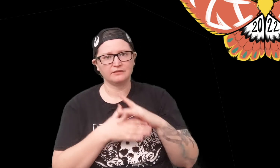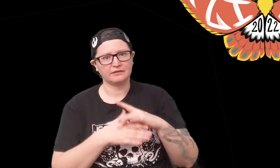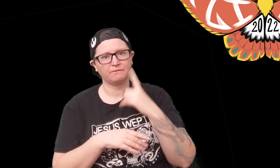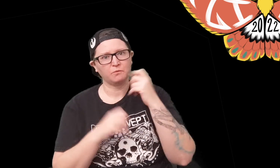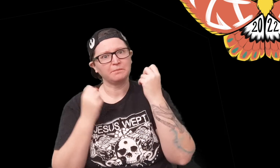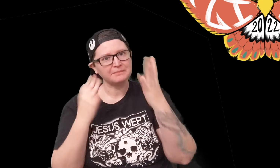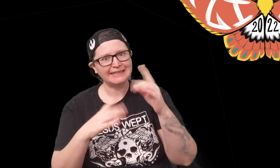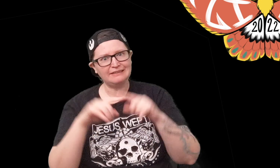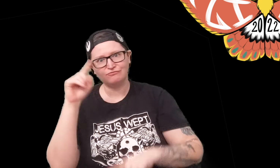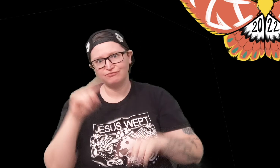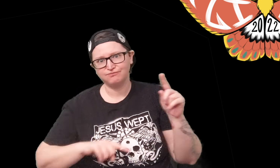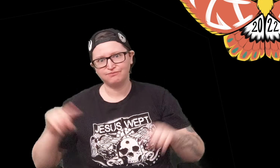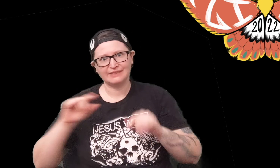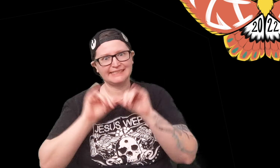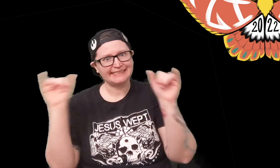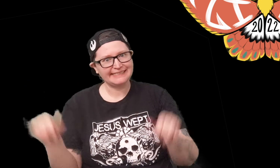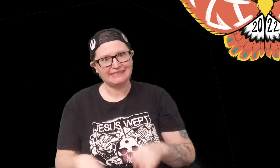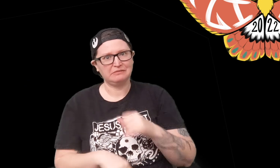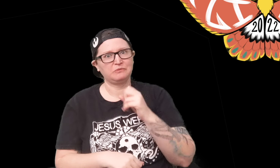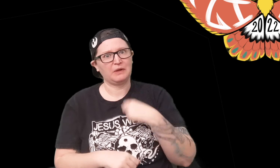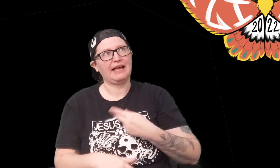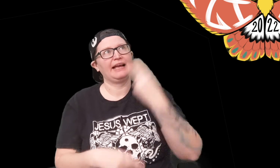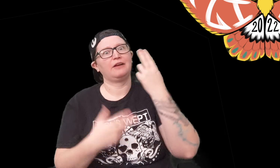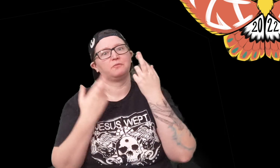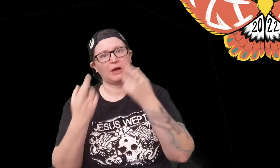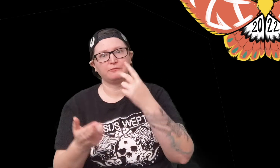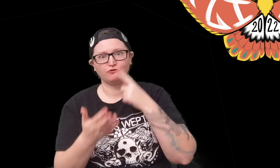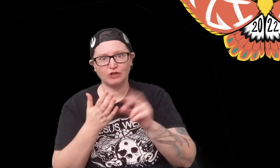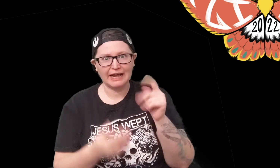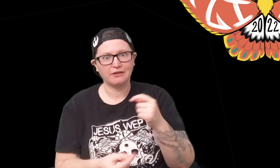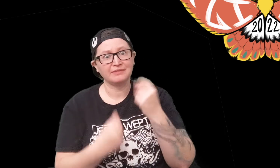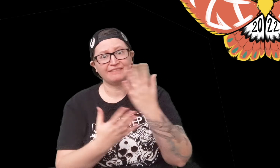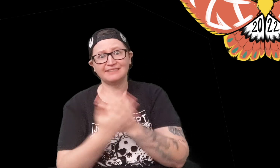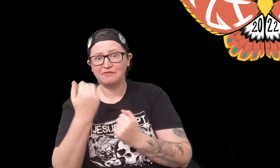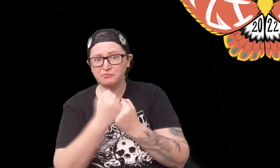so much and there's just such great content and such great variety in systems I highly recommend